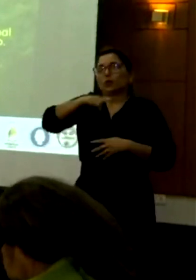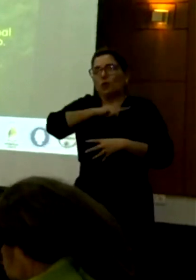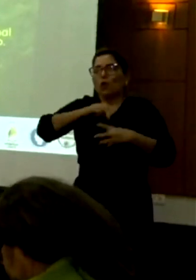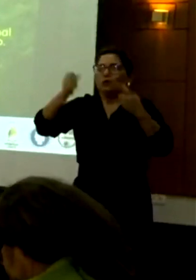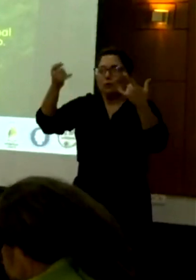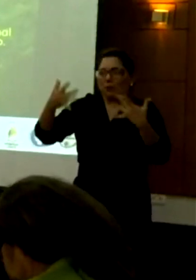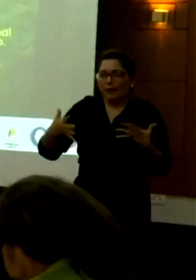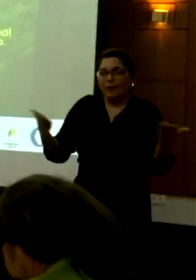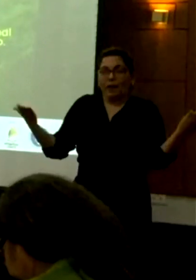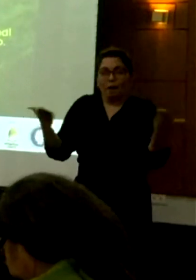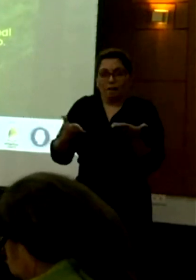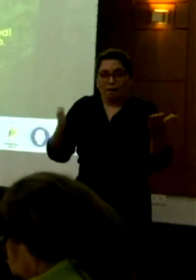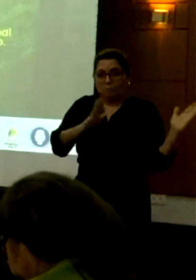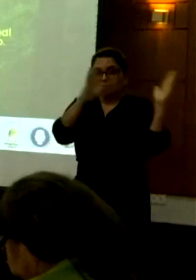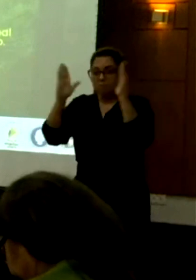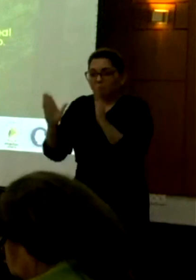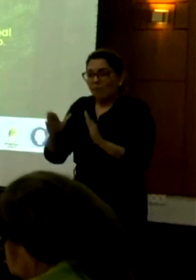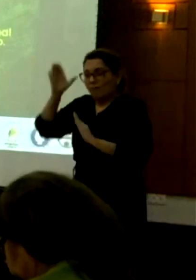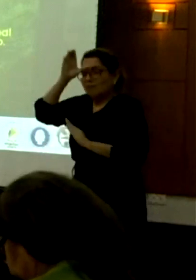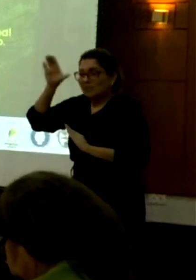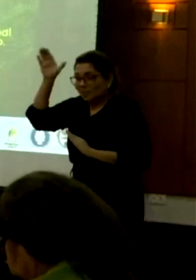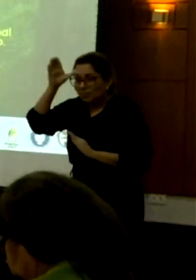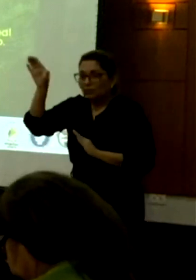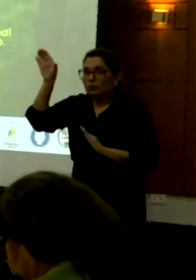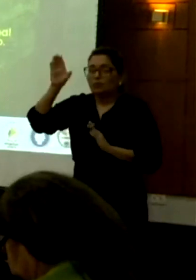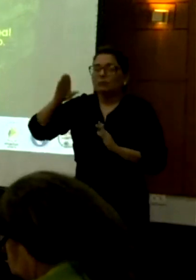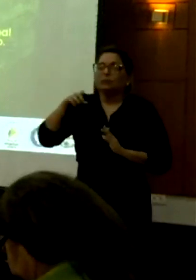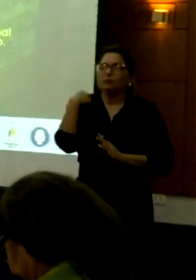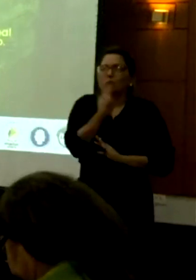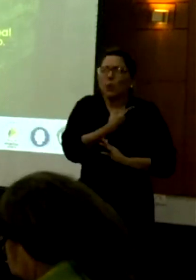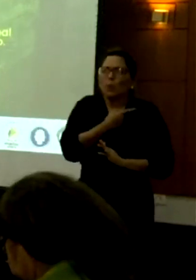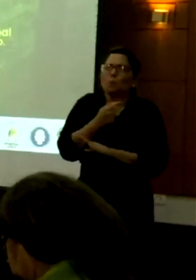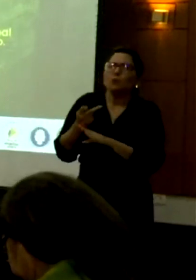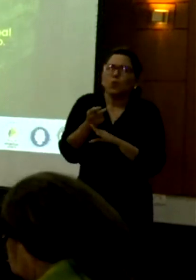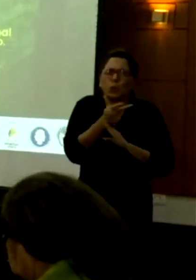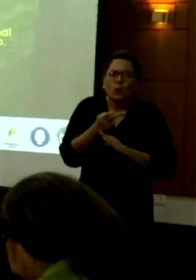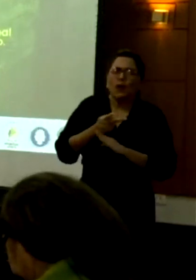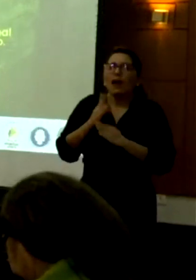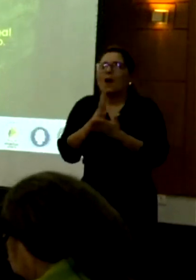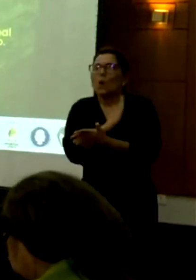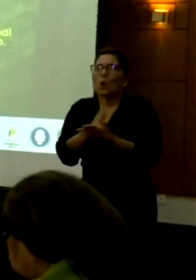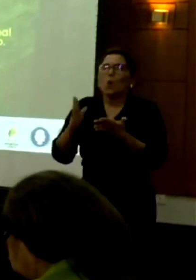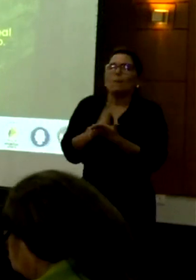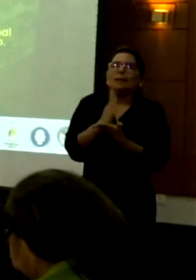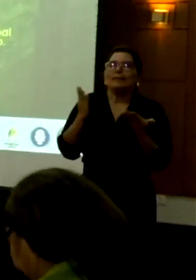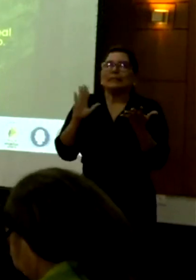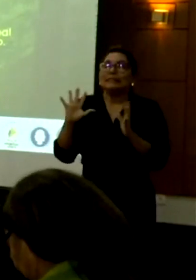, we've been looking for some alternatives, for example high school scholarships,